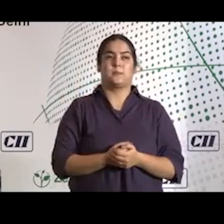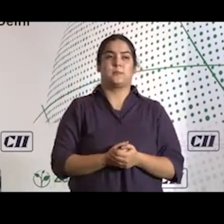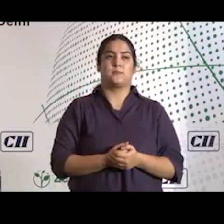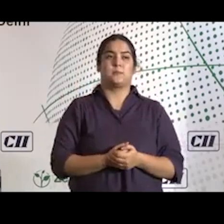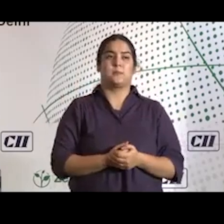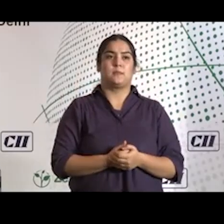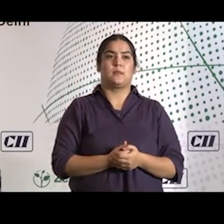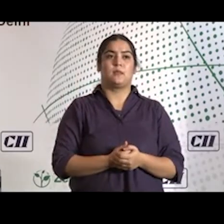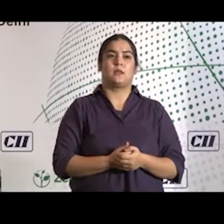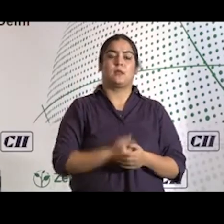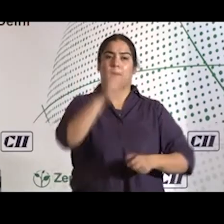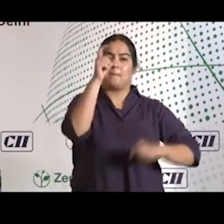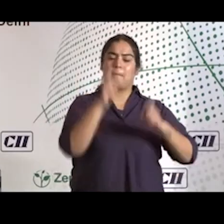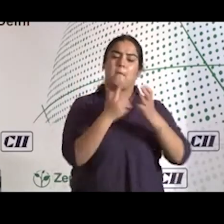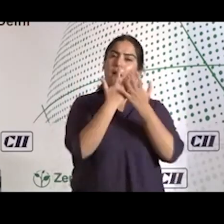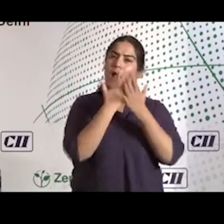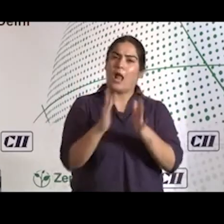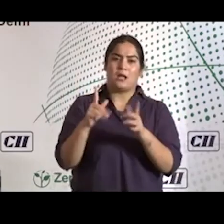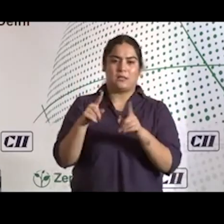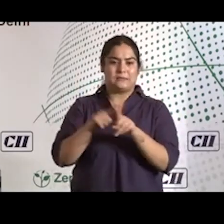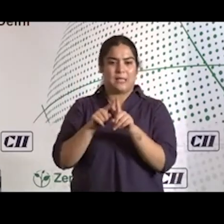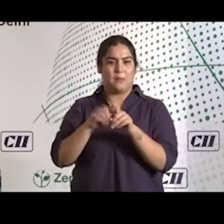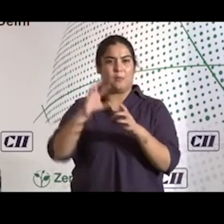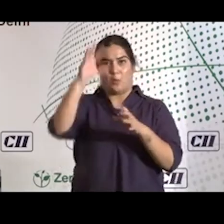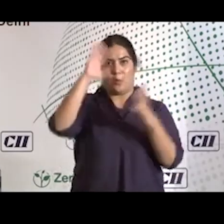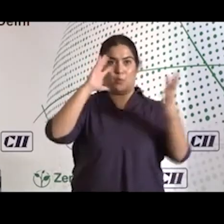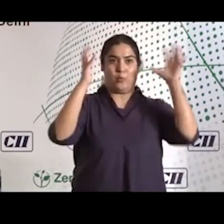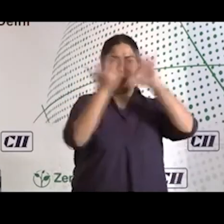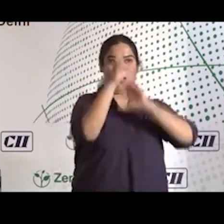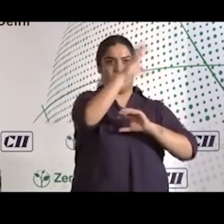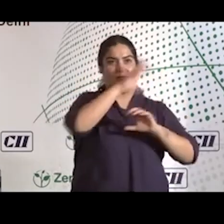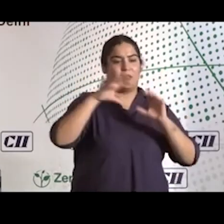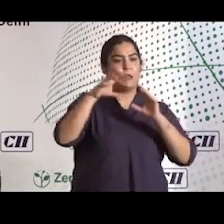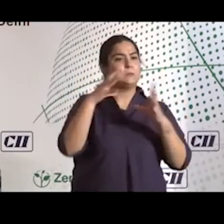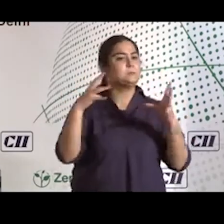no part of why is inviolable.